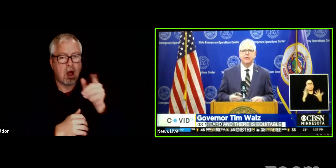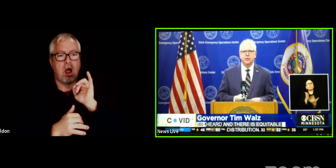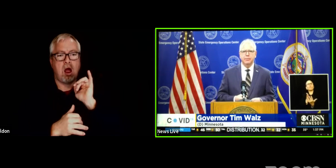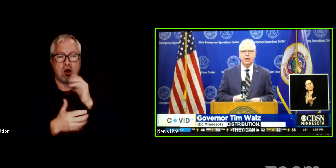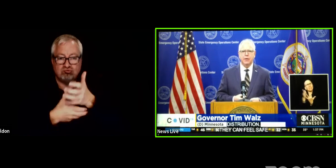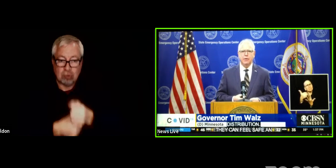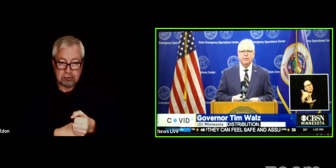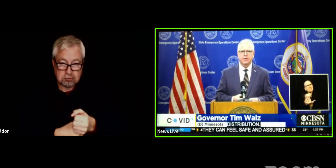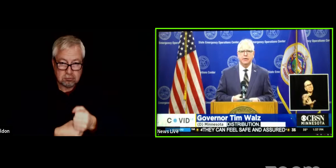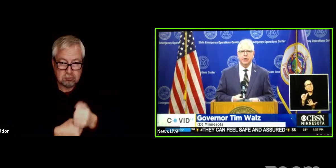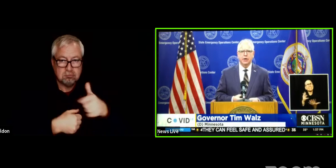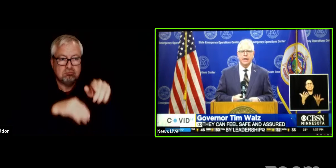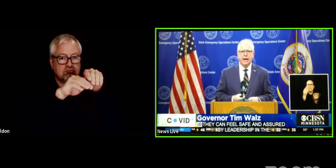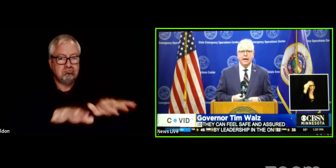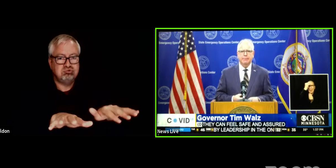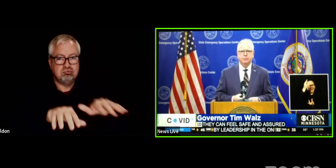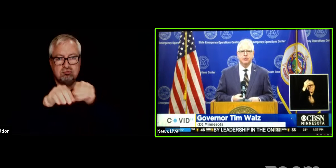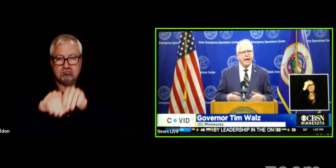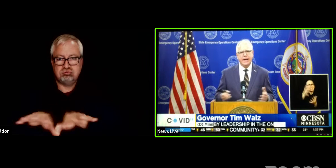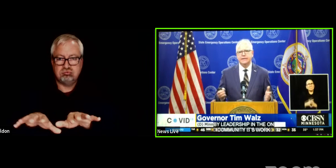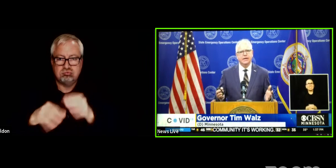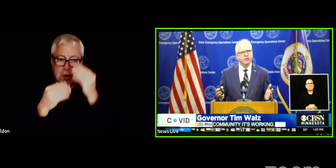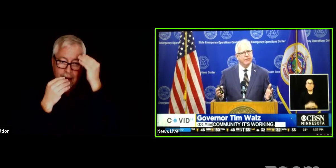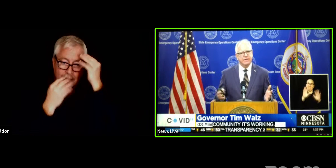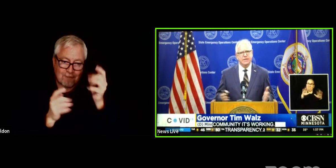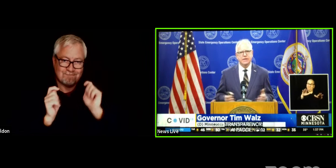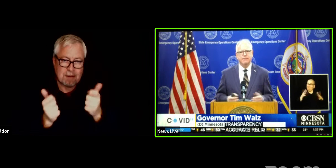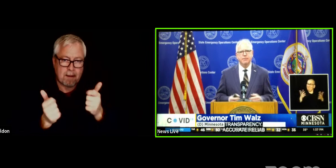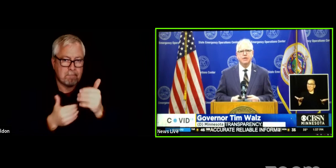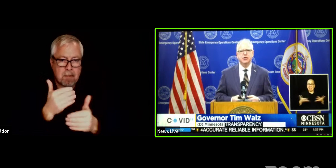I WANT TO BE CLEAR. TRY NOT TO GET YOUR VACCINE INFORMATION OFF